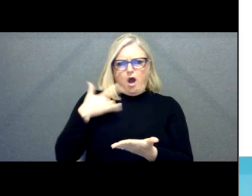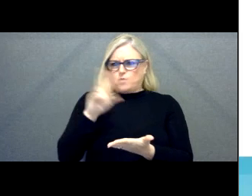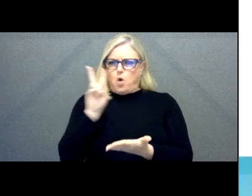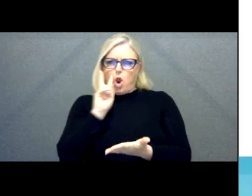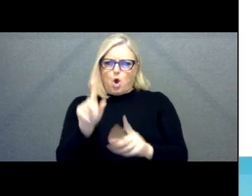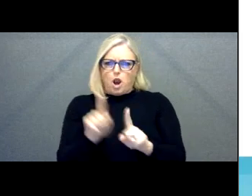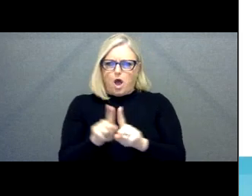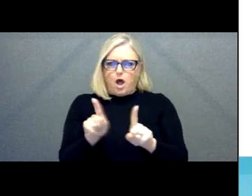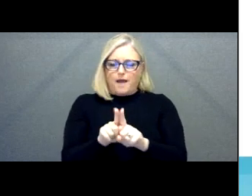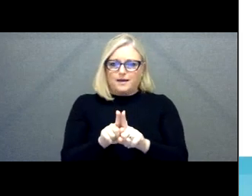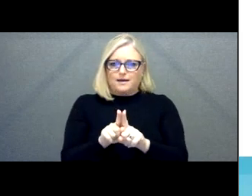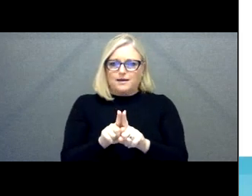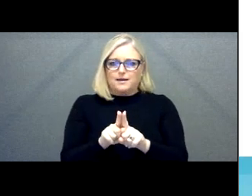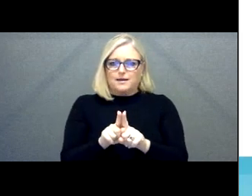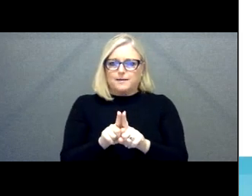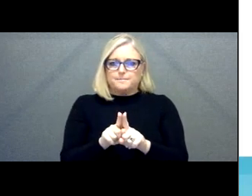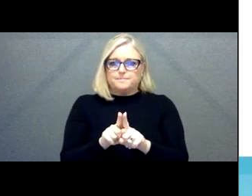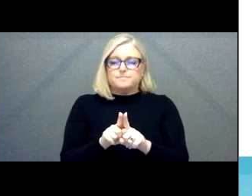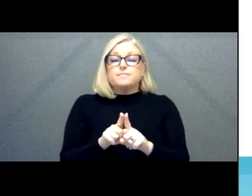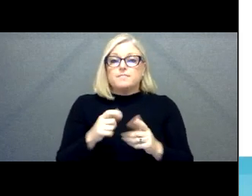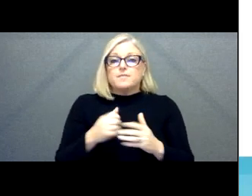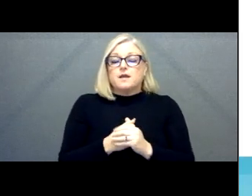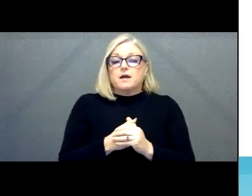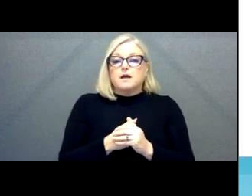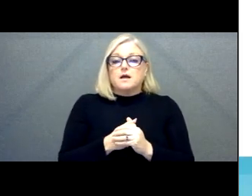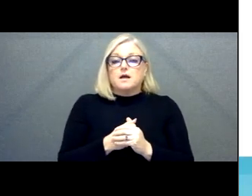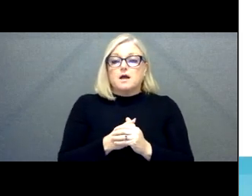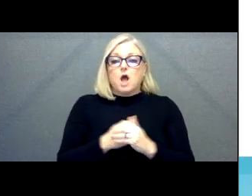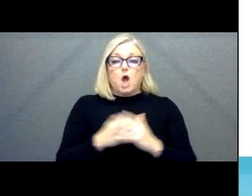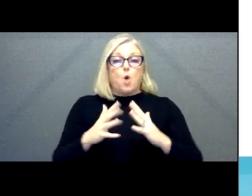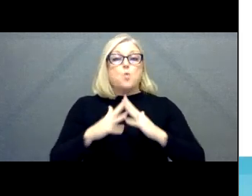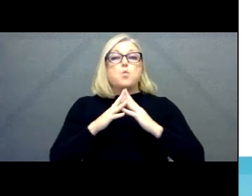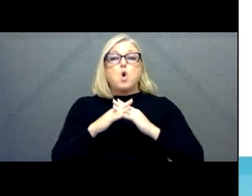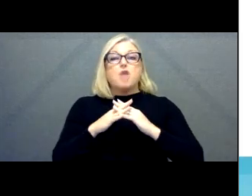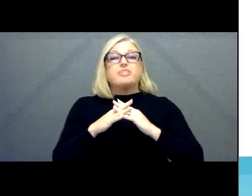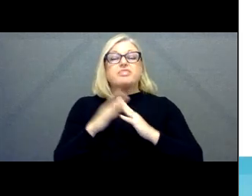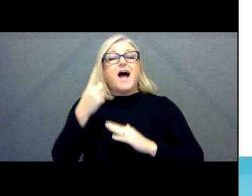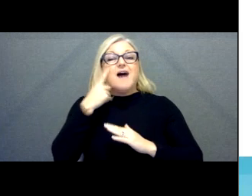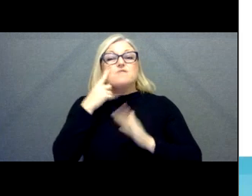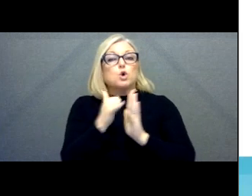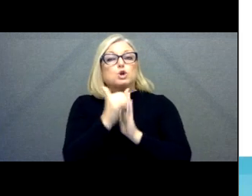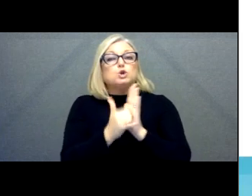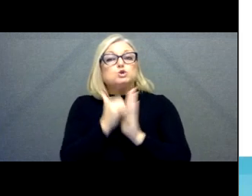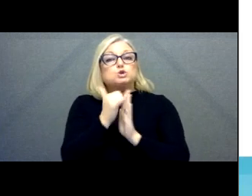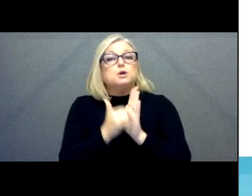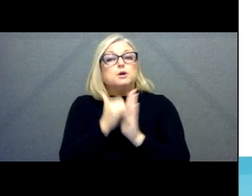Court what it looks like what happens um then this link is um is quite useful it was um done